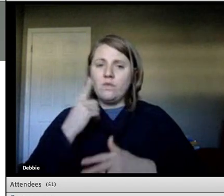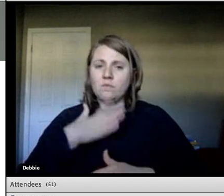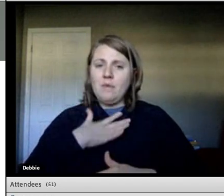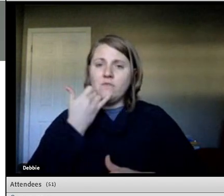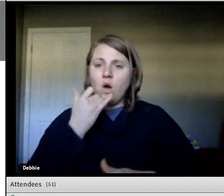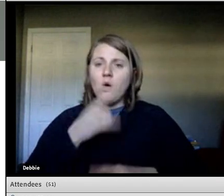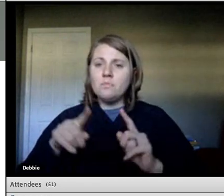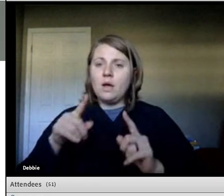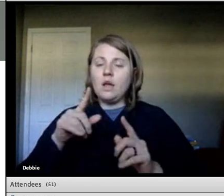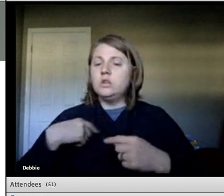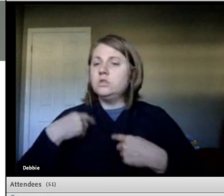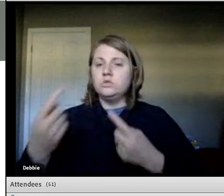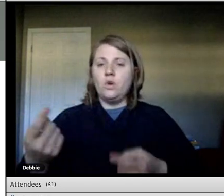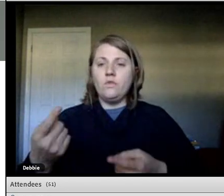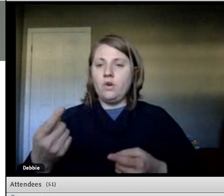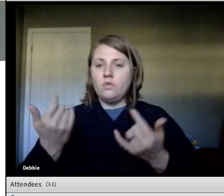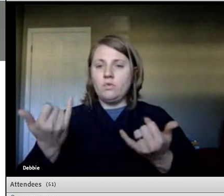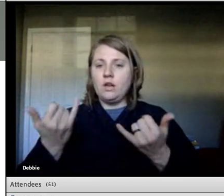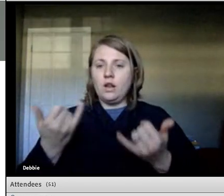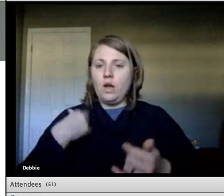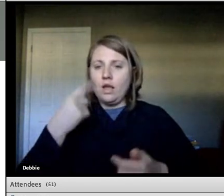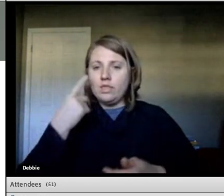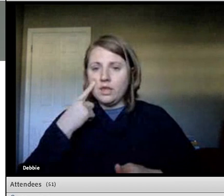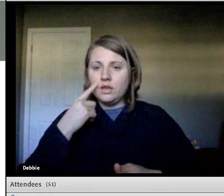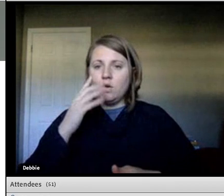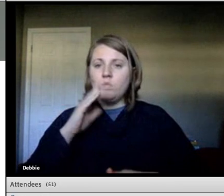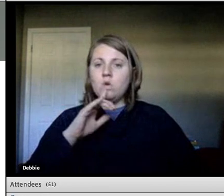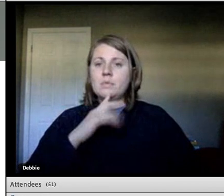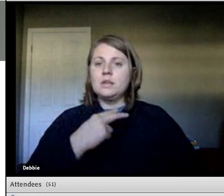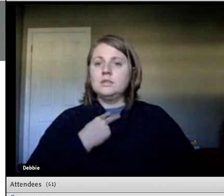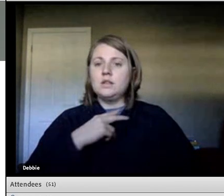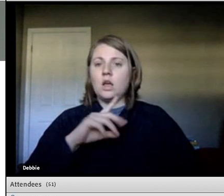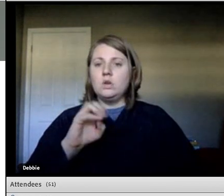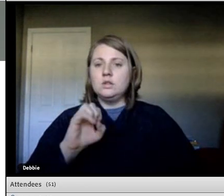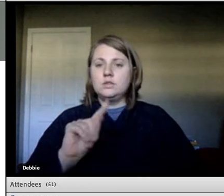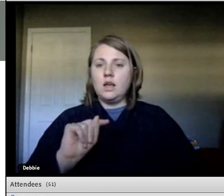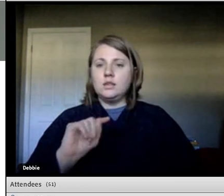and OpenShot is probably one of the best solutions out there, and again, it's open-source software,